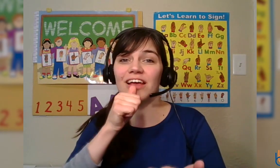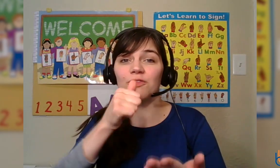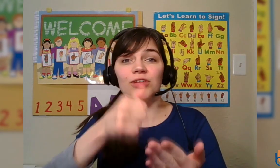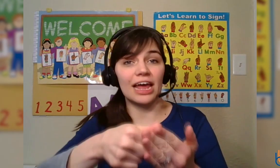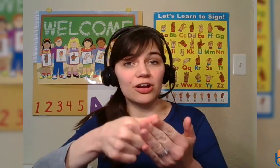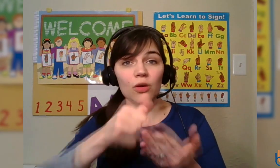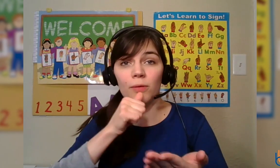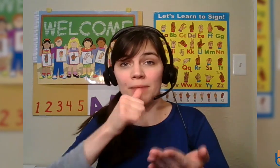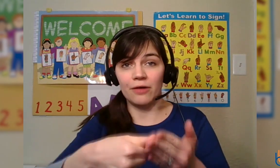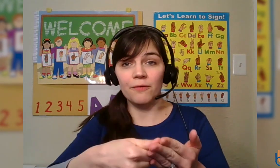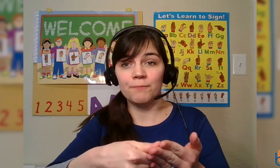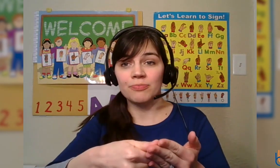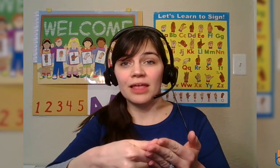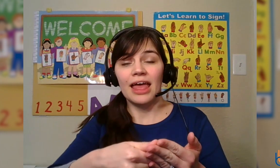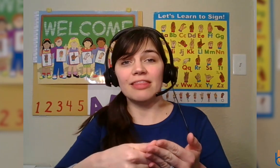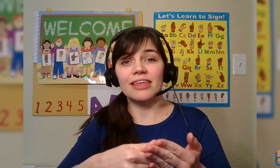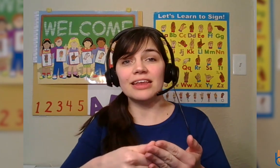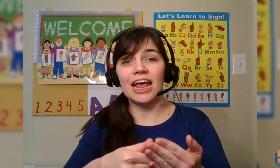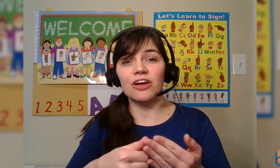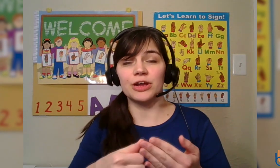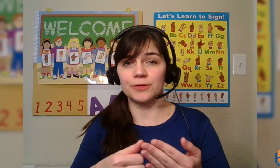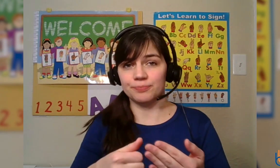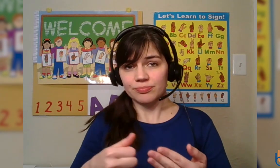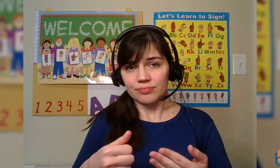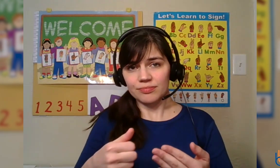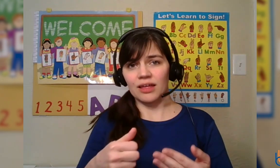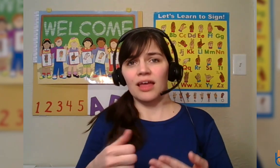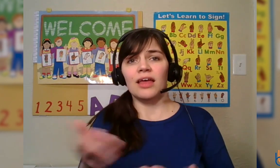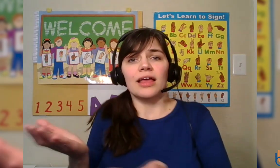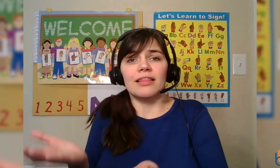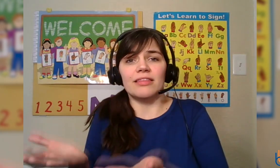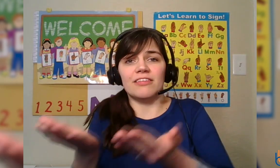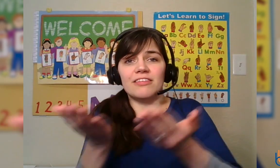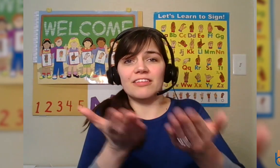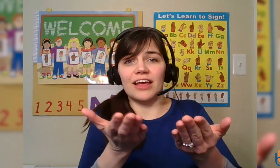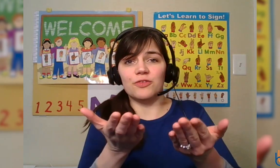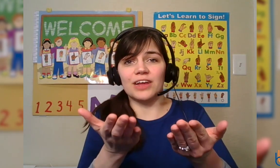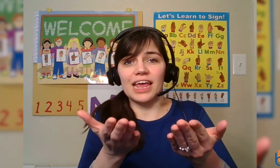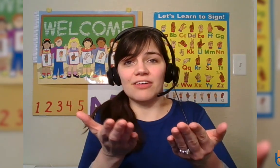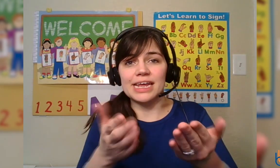sign for a letter or mail, and then carrier. This is the sign for carry, and